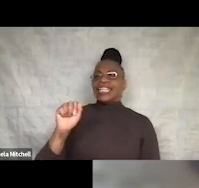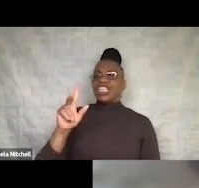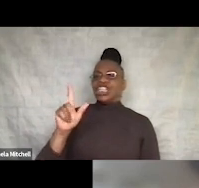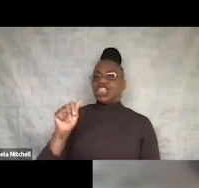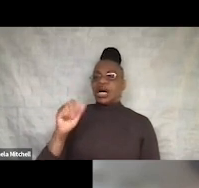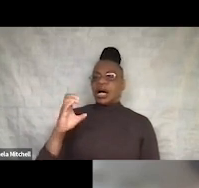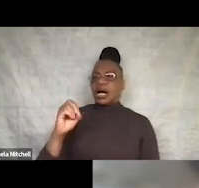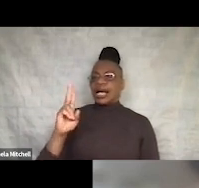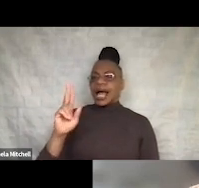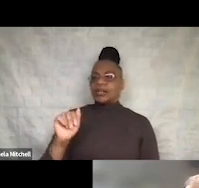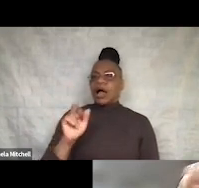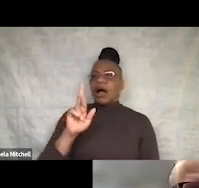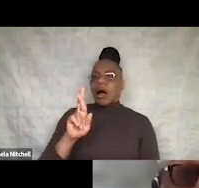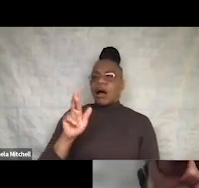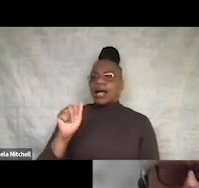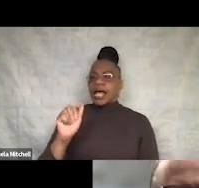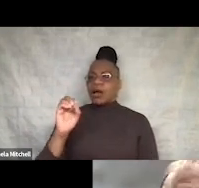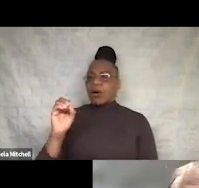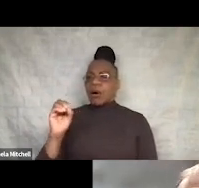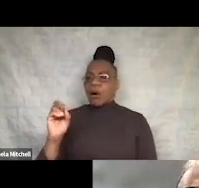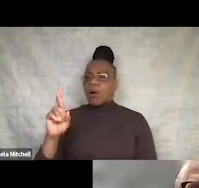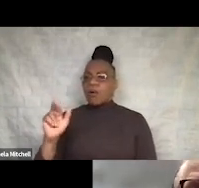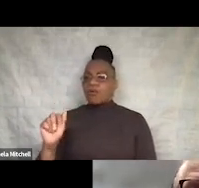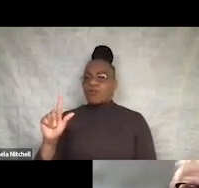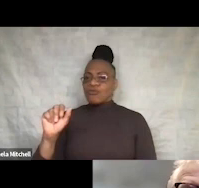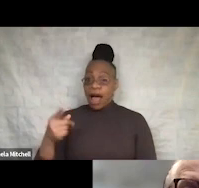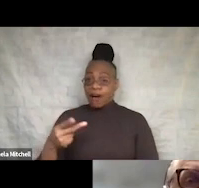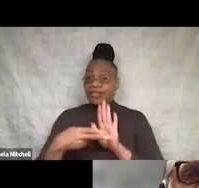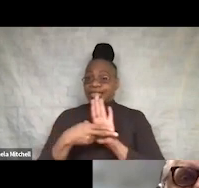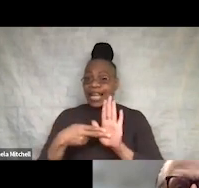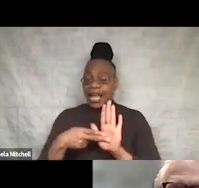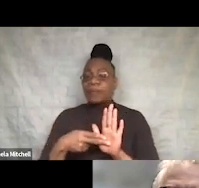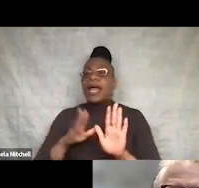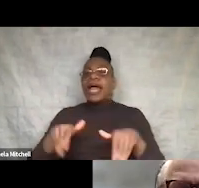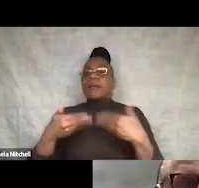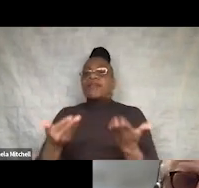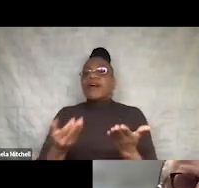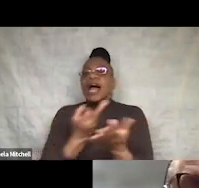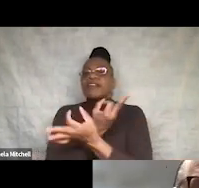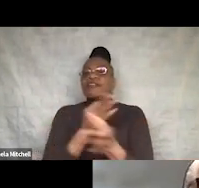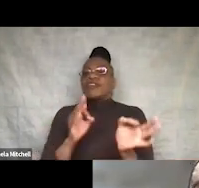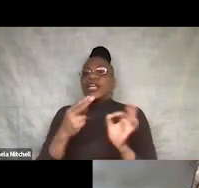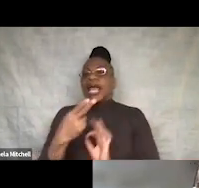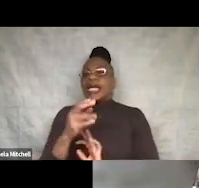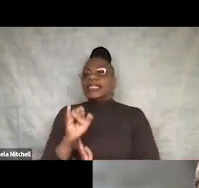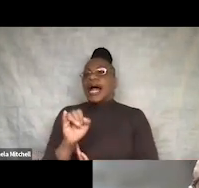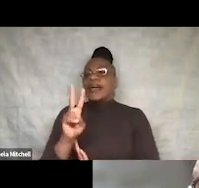And they actually provide free HIV prevention, education, testing.